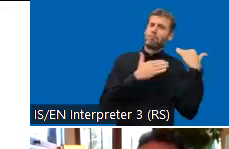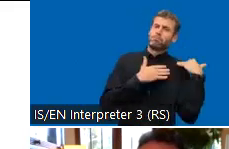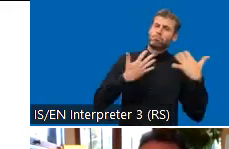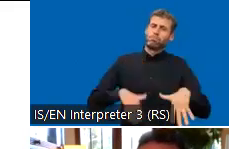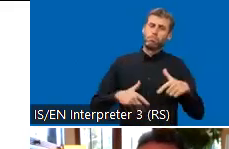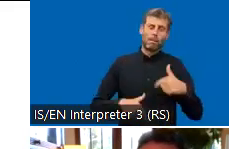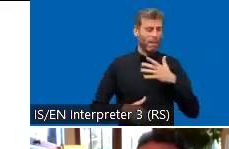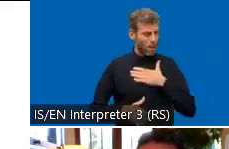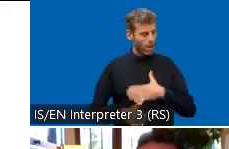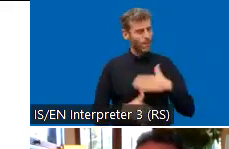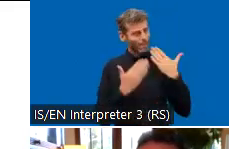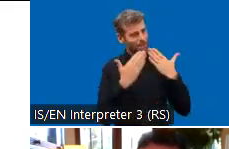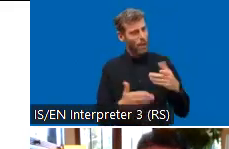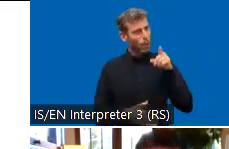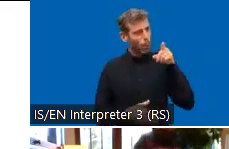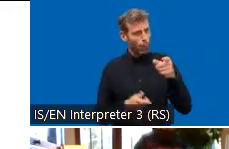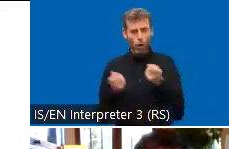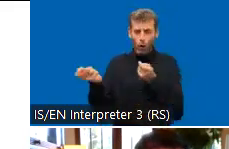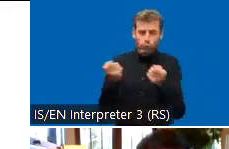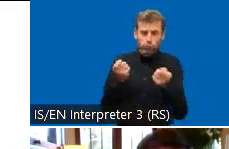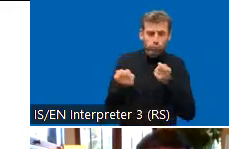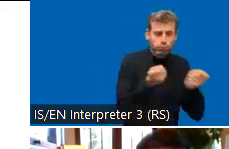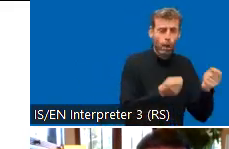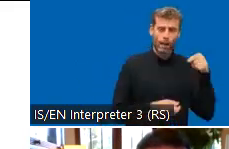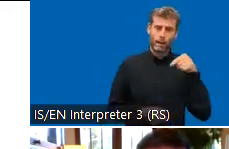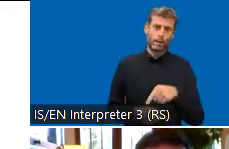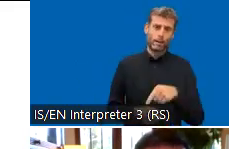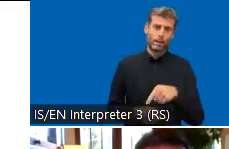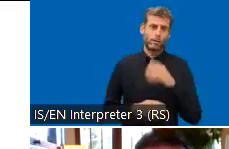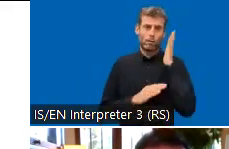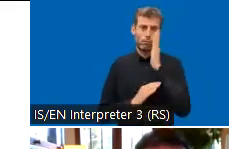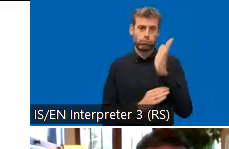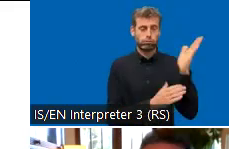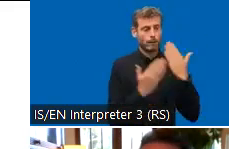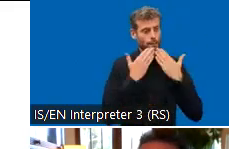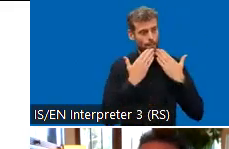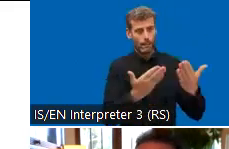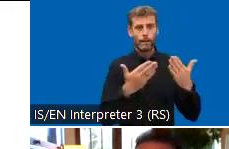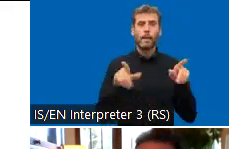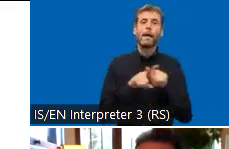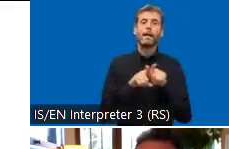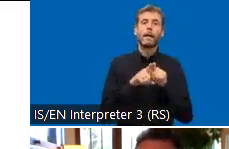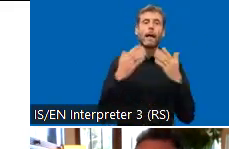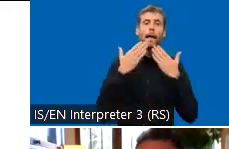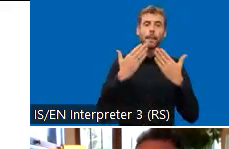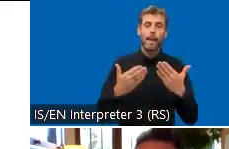a phenomenal job this this process, and thank you. And I want to thank EDF for partnering with us on